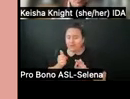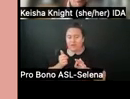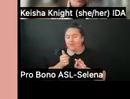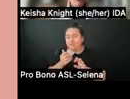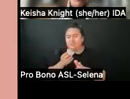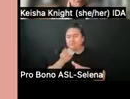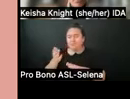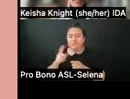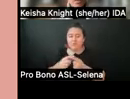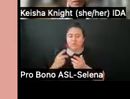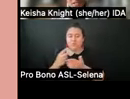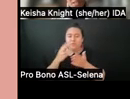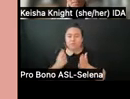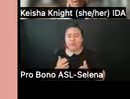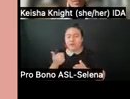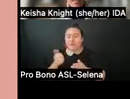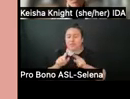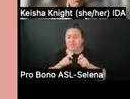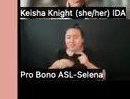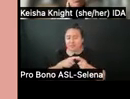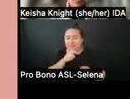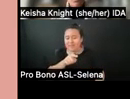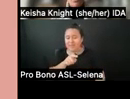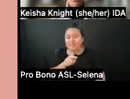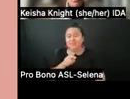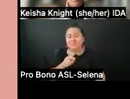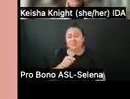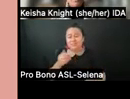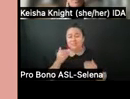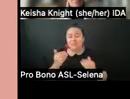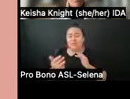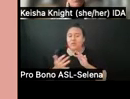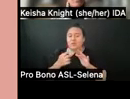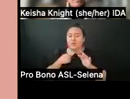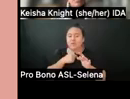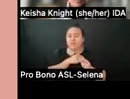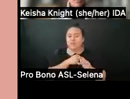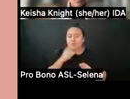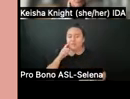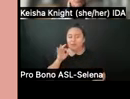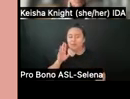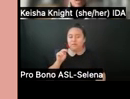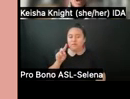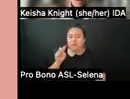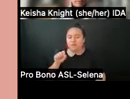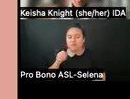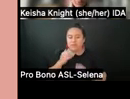If you have any questions about this, please feel free to reach out to us at the funds email.